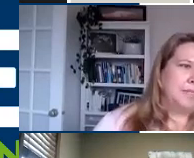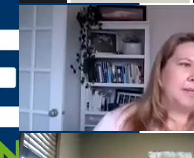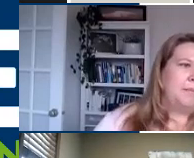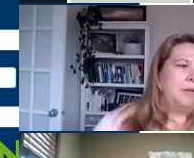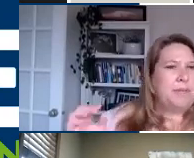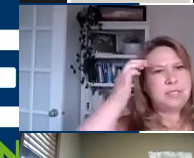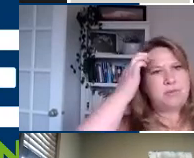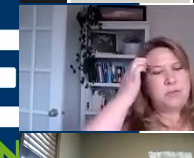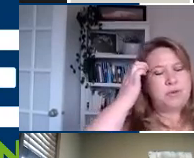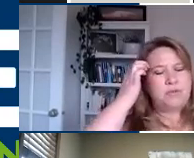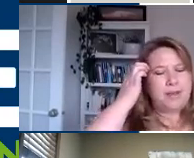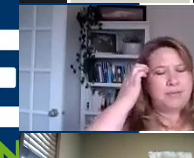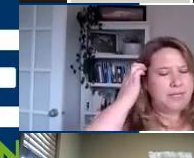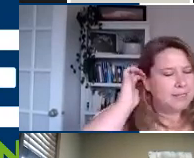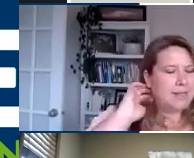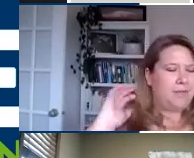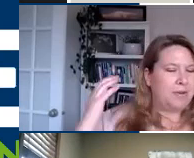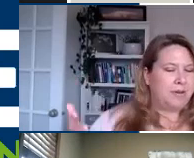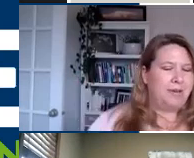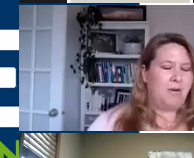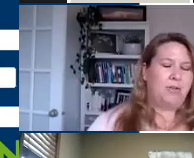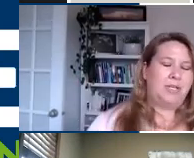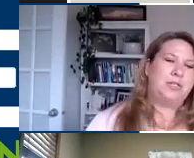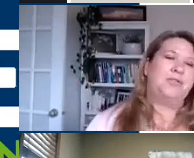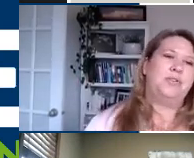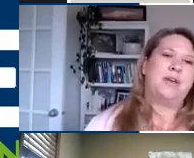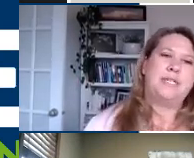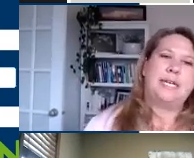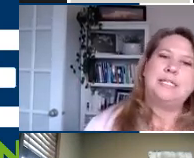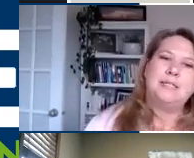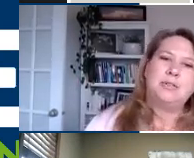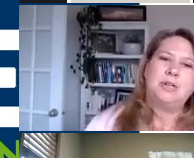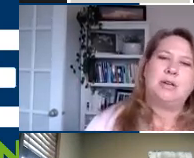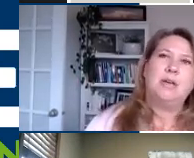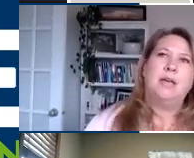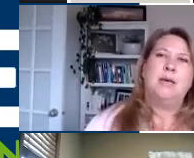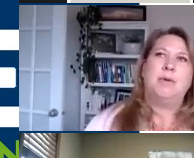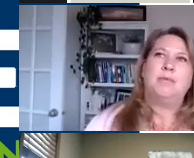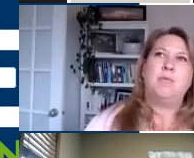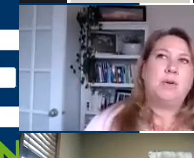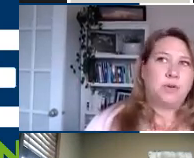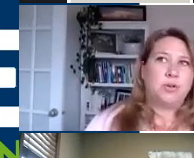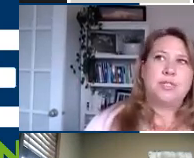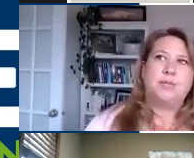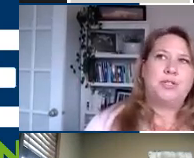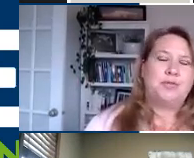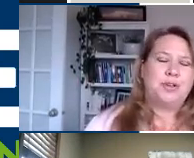Some little bits of 245 D is that if you're holding on 245D license, you need to be really well versed in